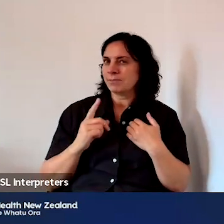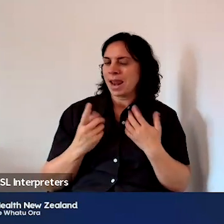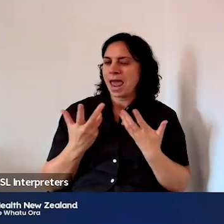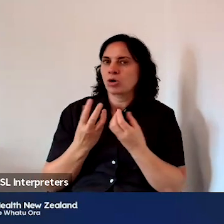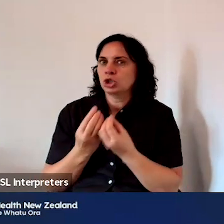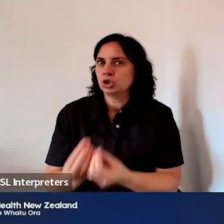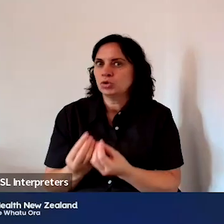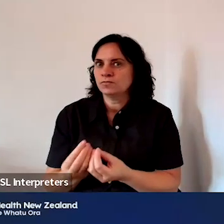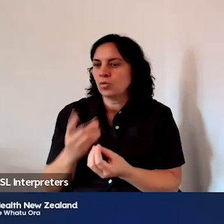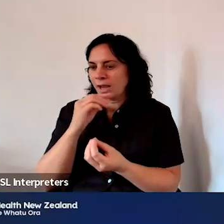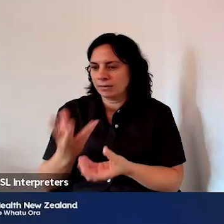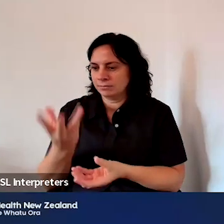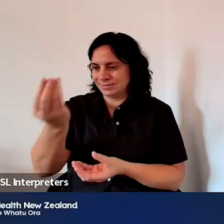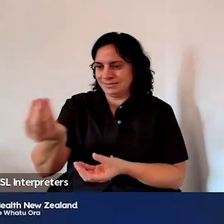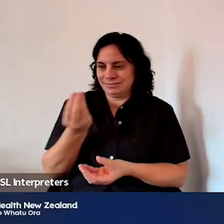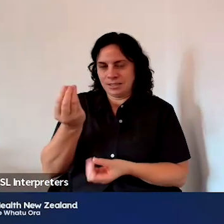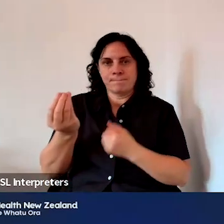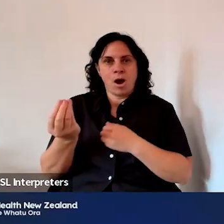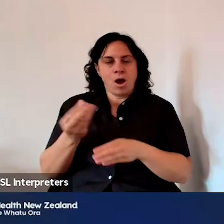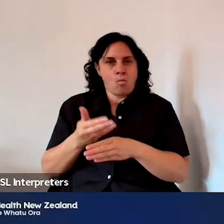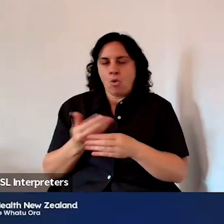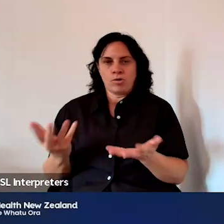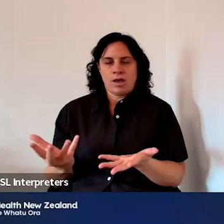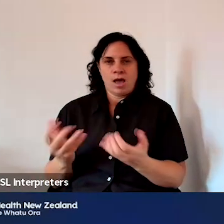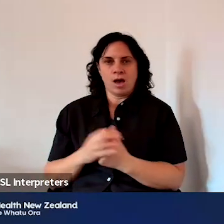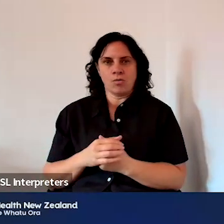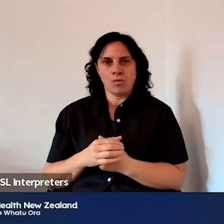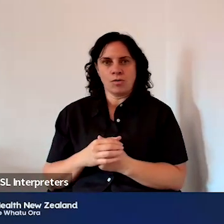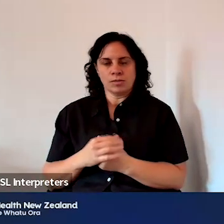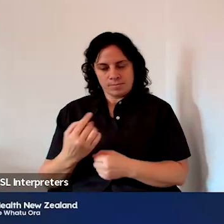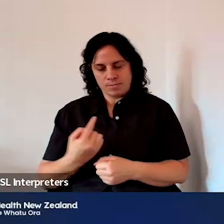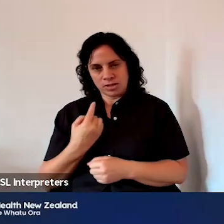So, I think John and I can both see ourselves using this work, in future.